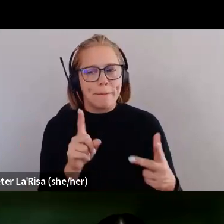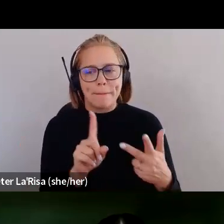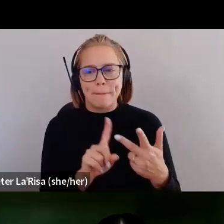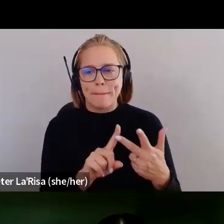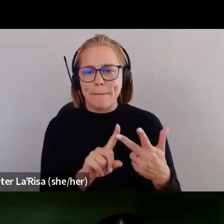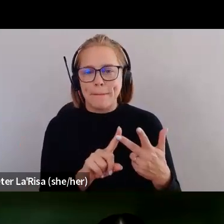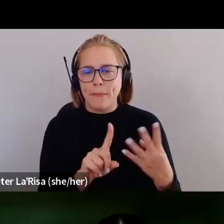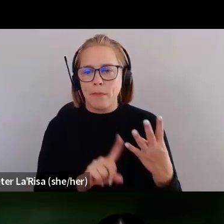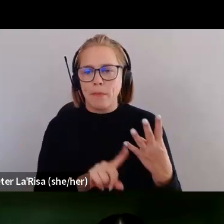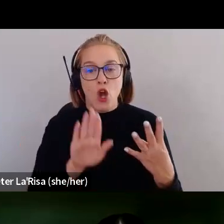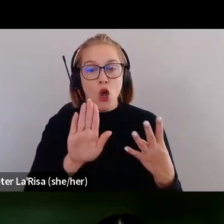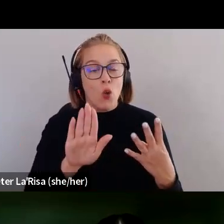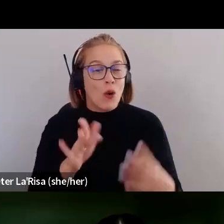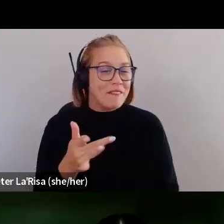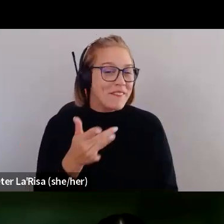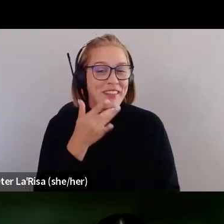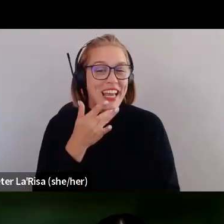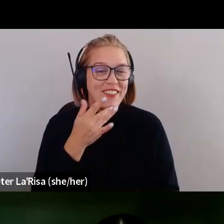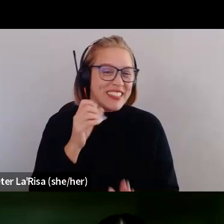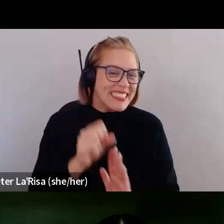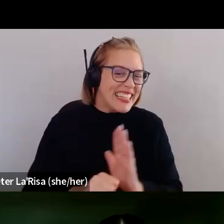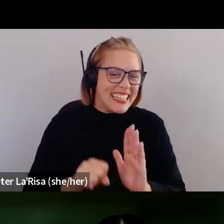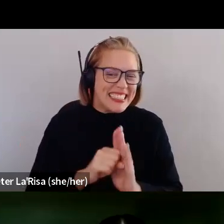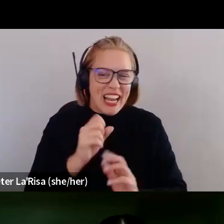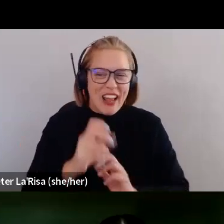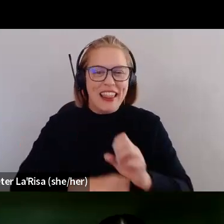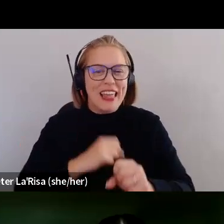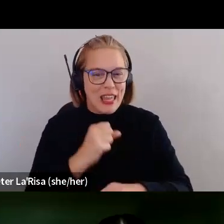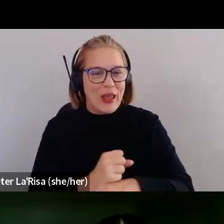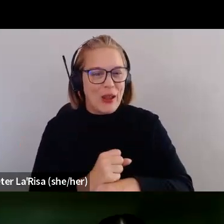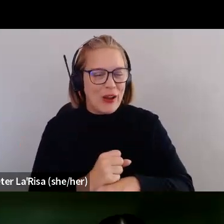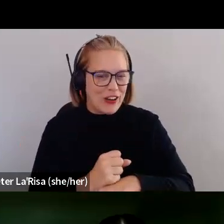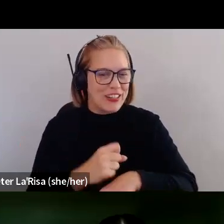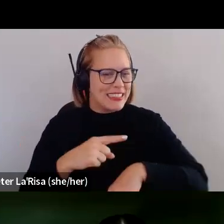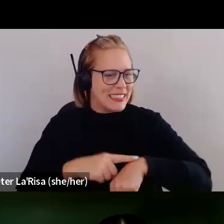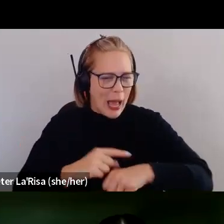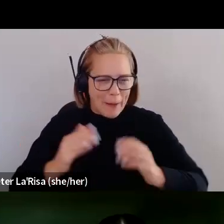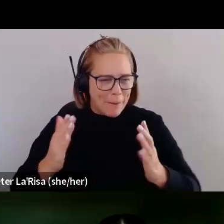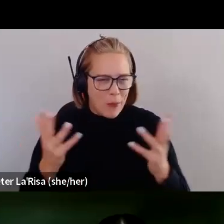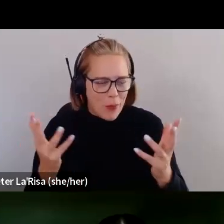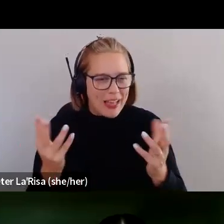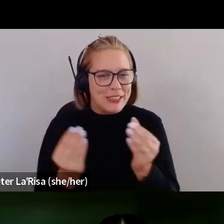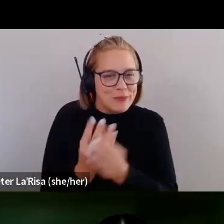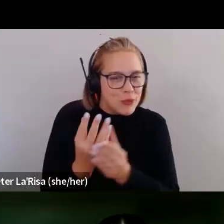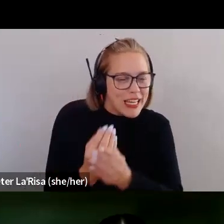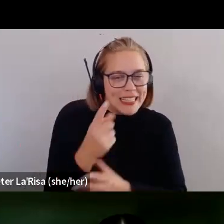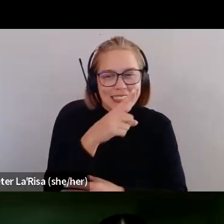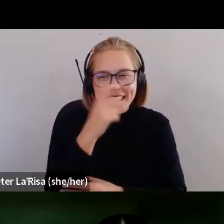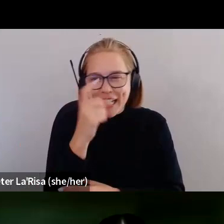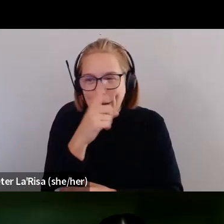ask that you share your name, pronouns if you would like to, where you are